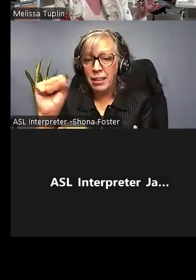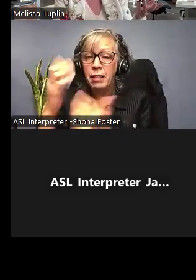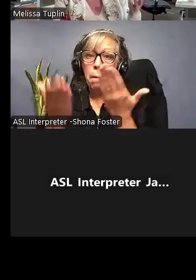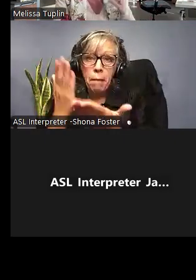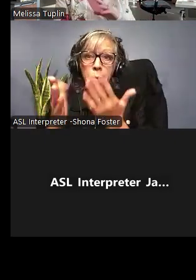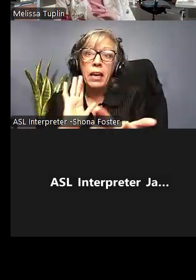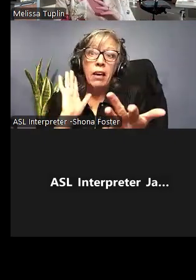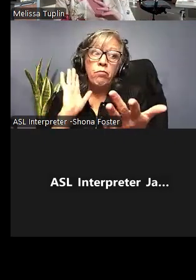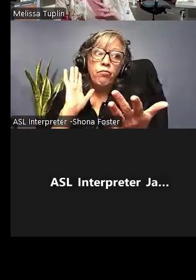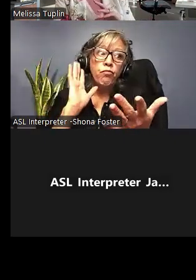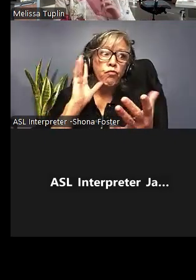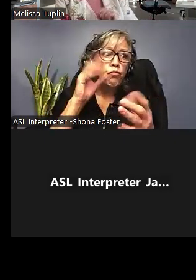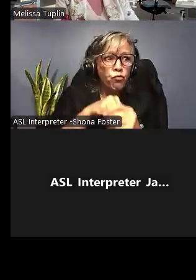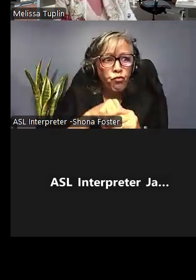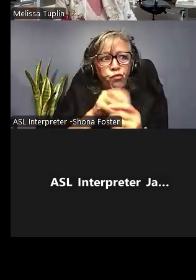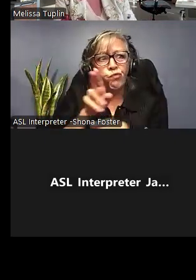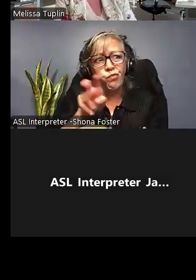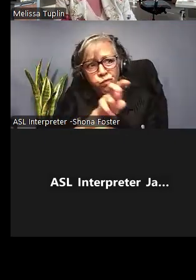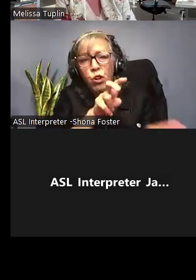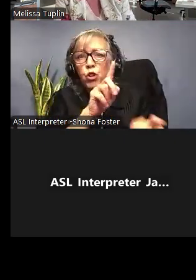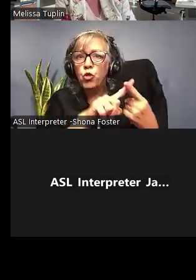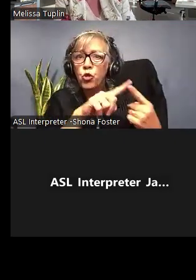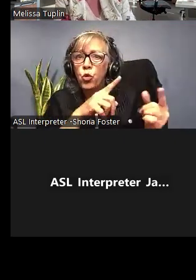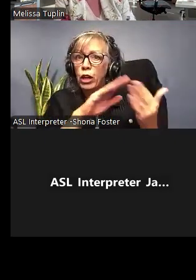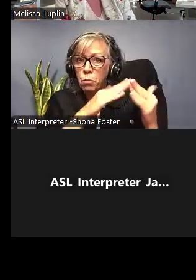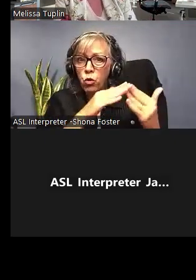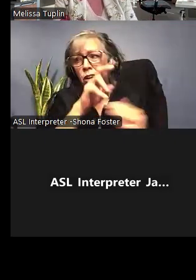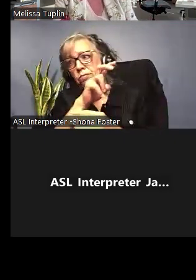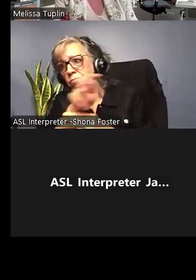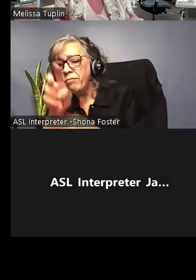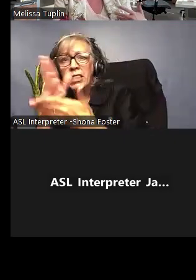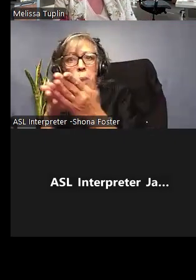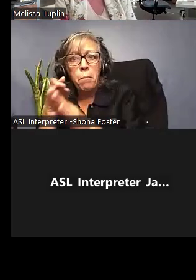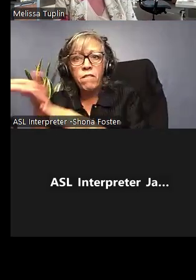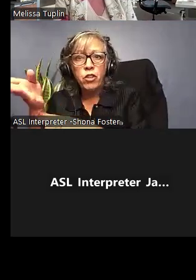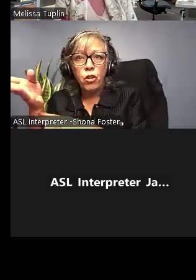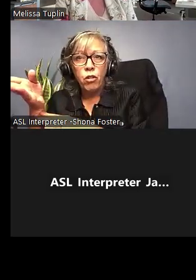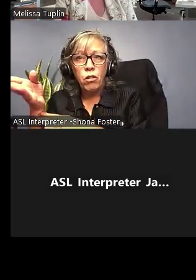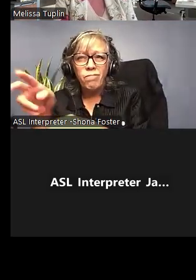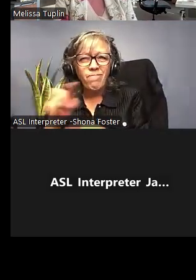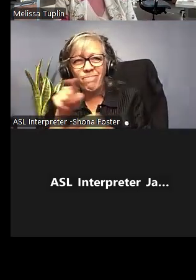community and professional arts organizations definitions, so we're really looking for what